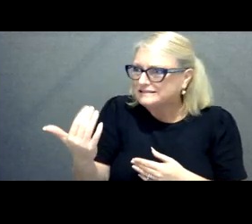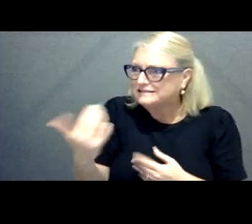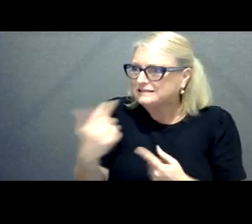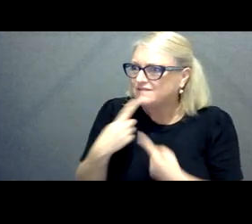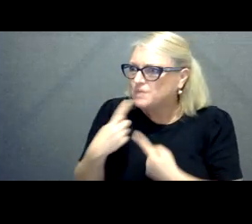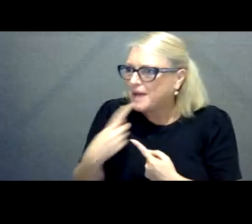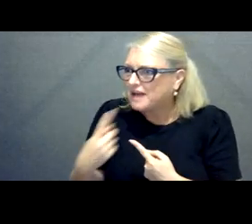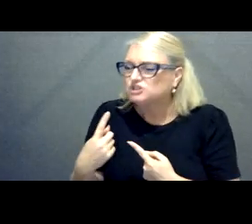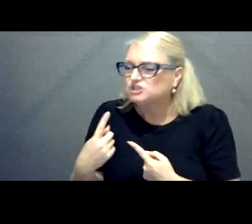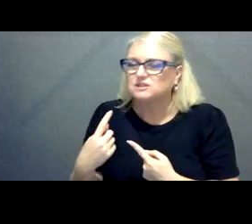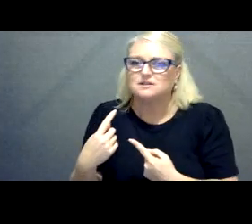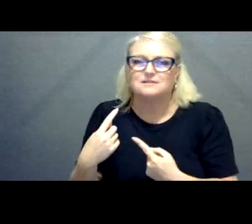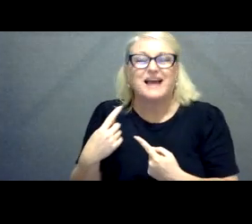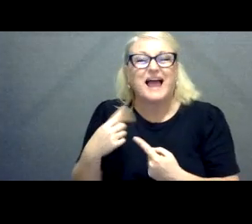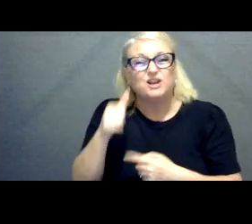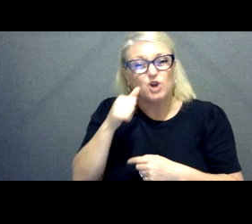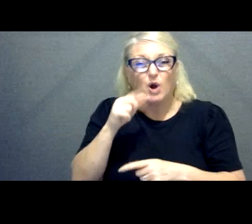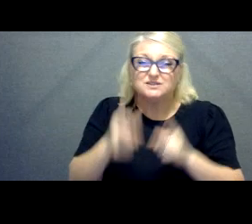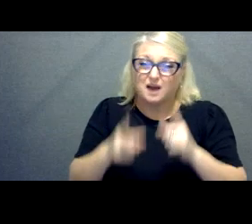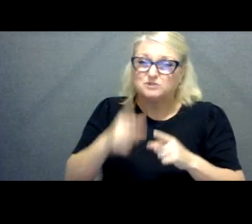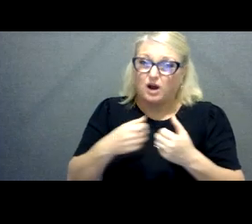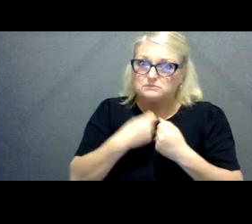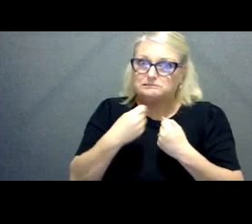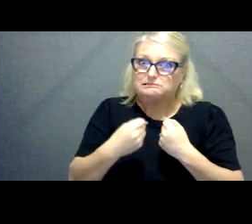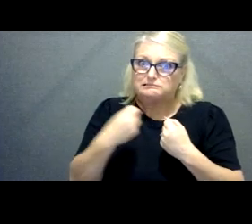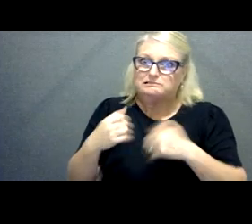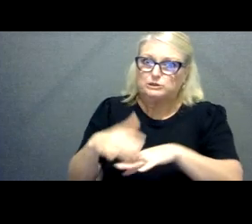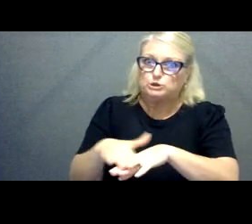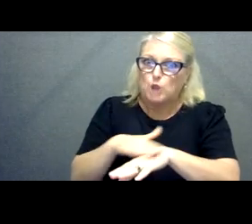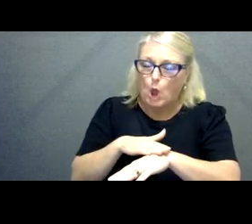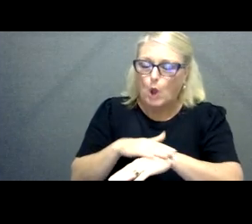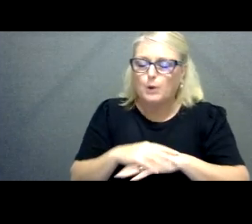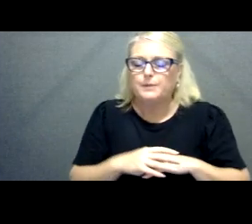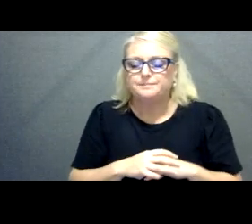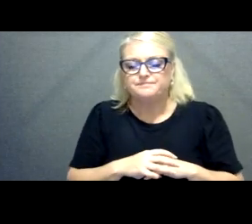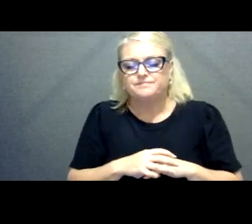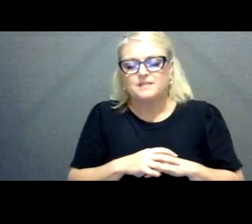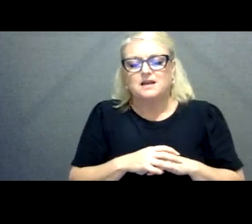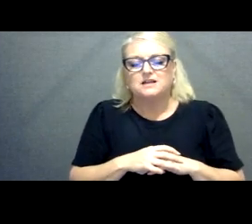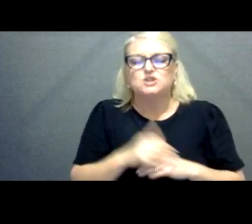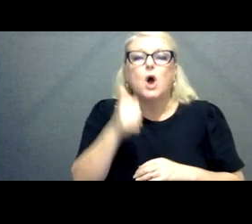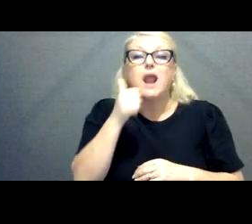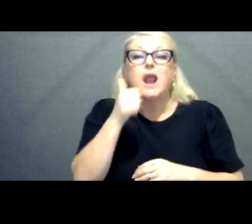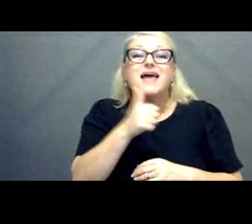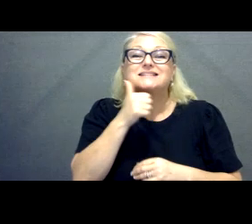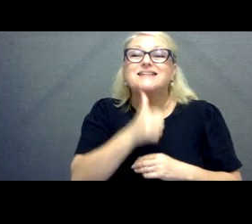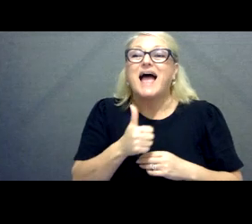a little bit of time so um if after the 10 days your client hasn't heard anything they probably